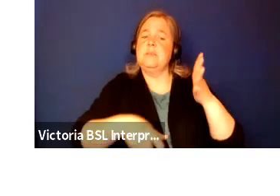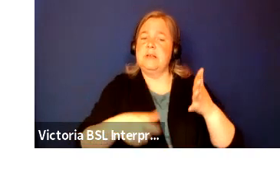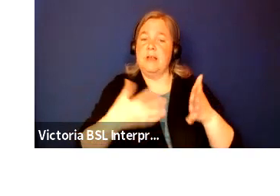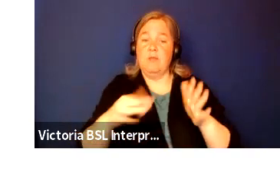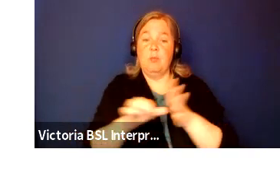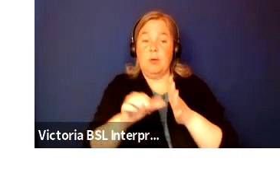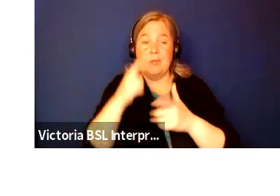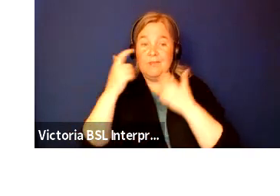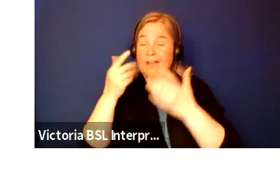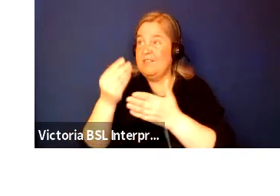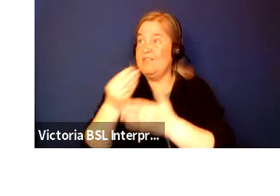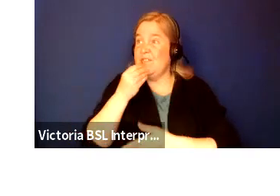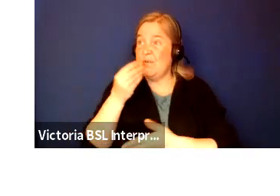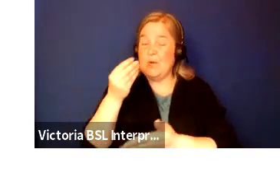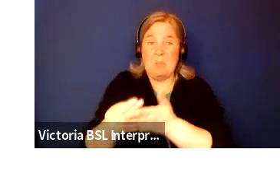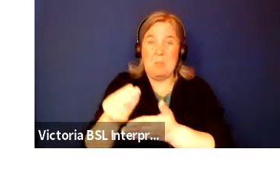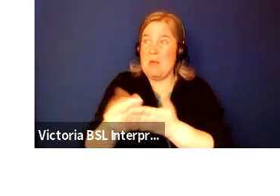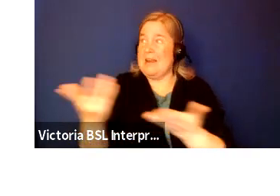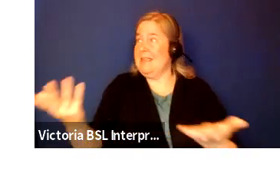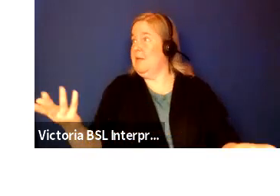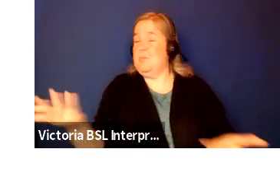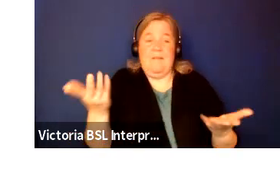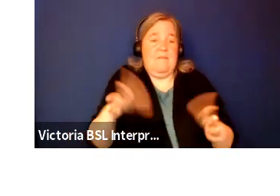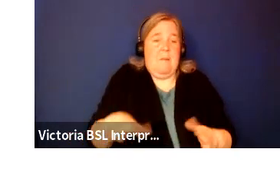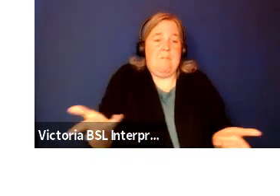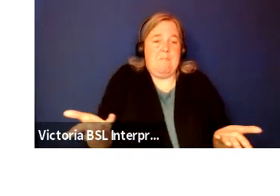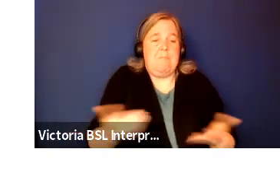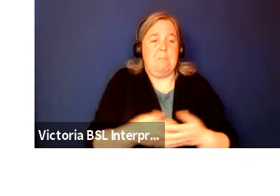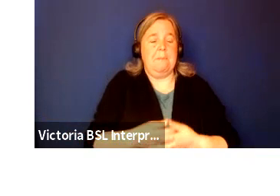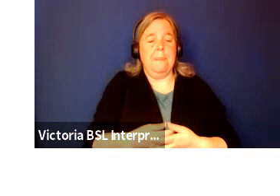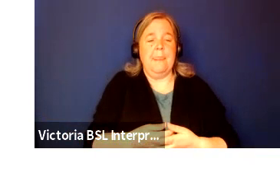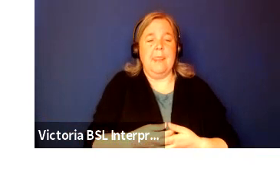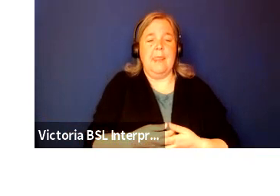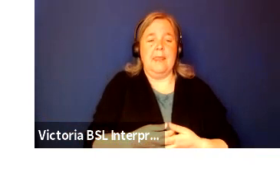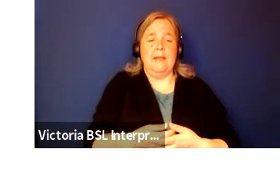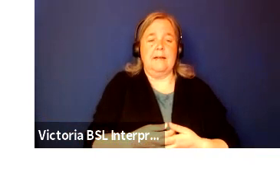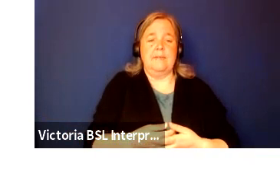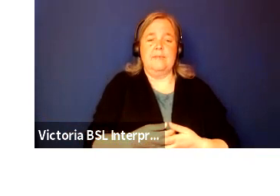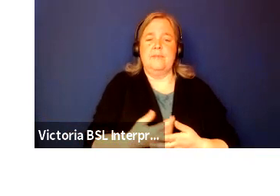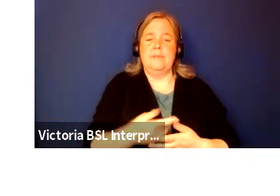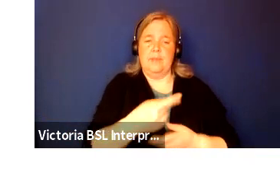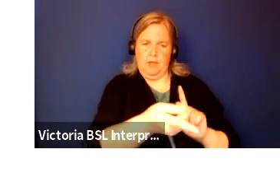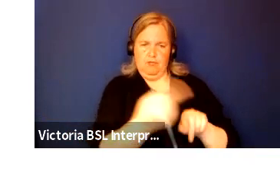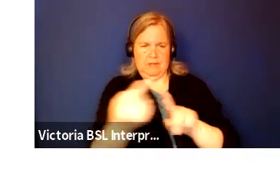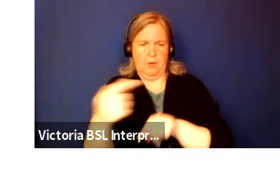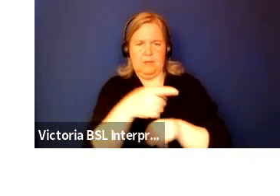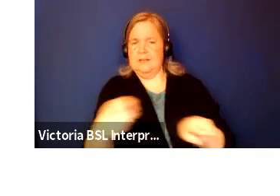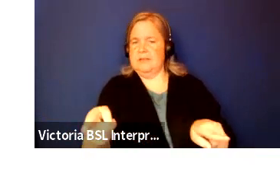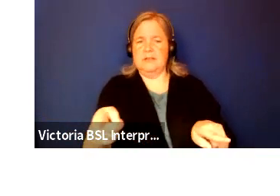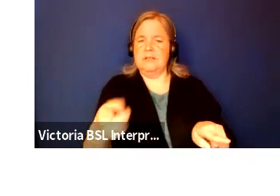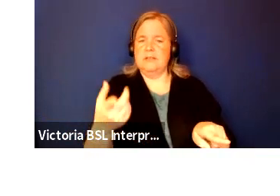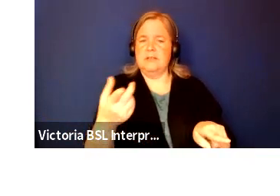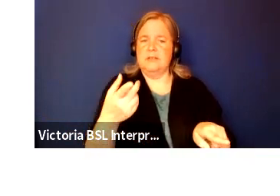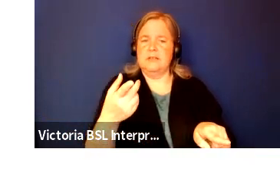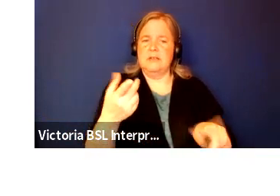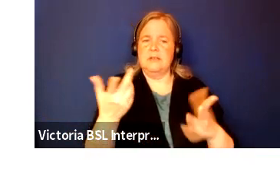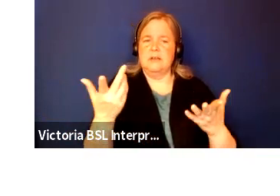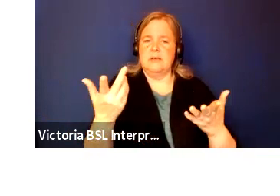The responders especially do not have caregiver and medical